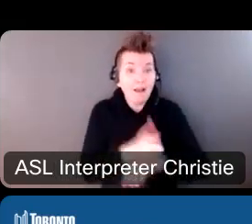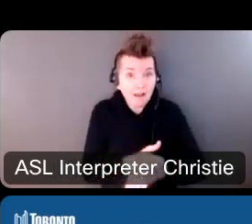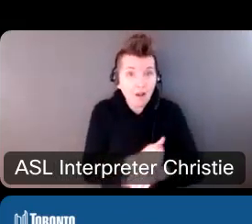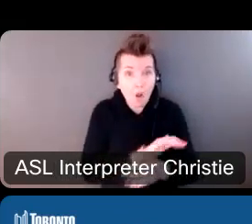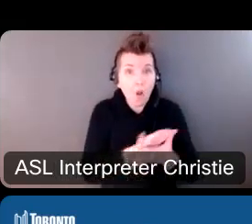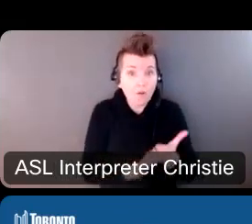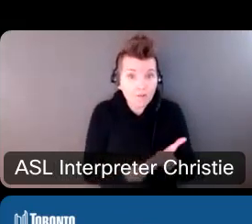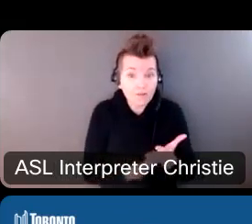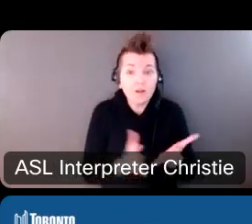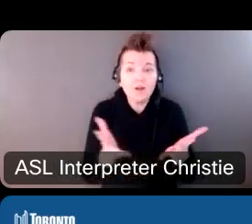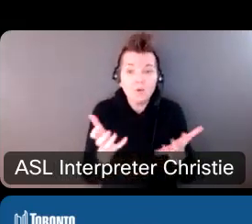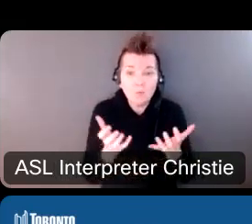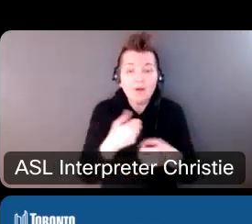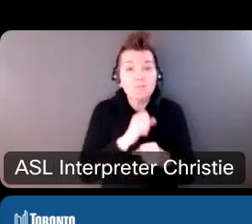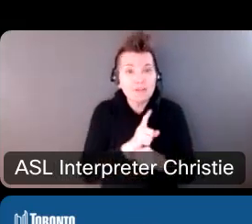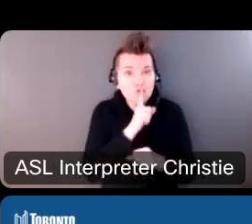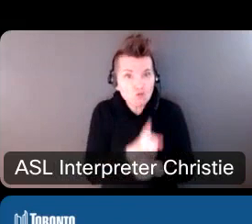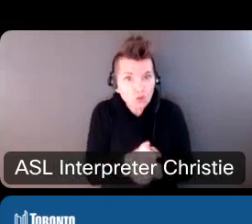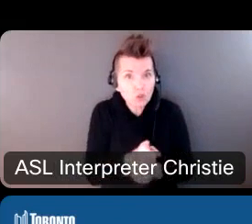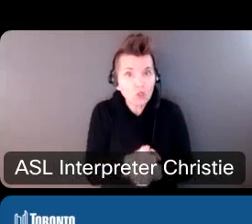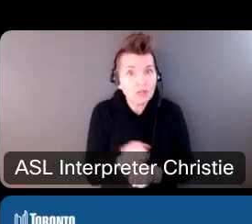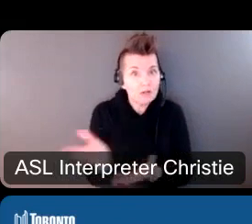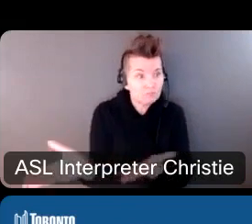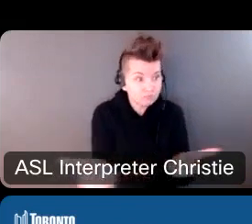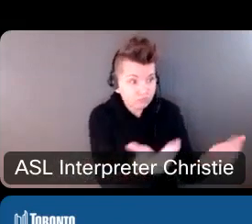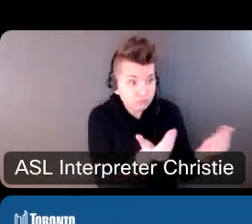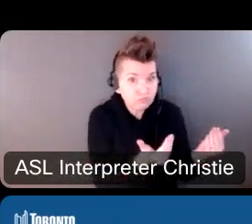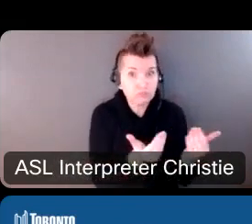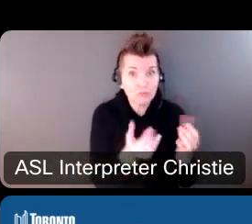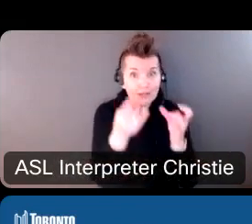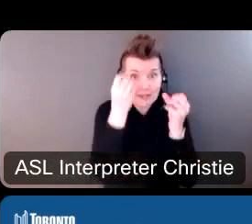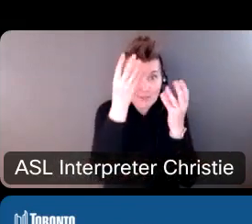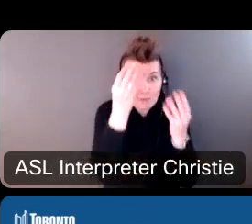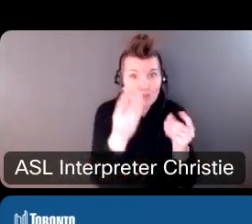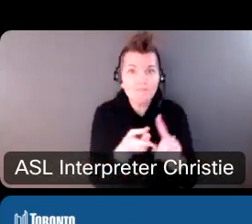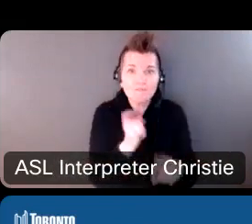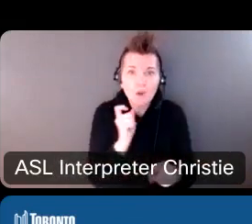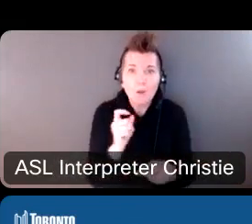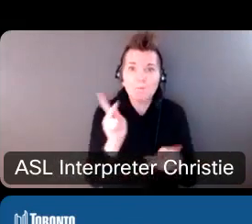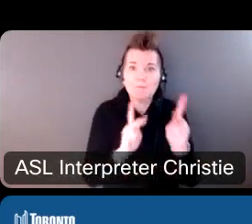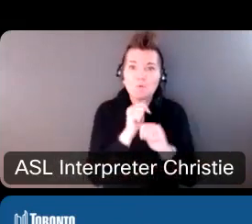and quantitative input from Torontonians living with different types of disabilities regarding